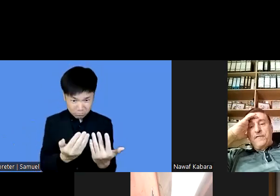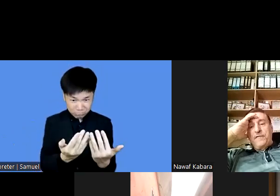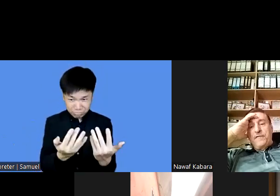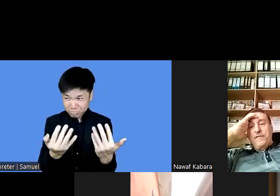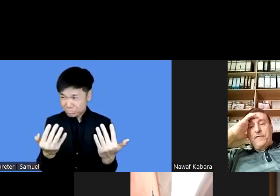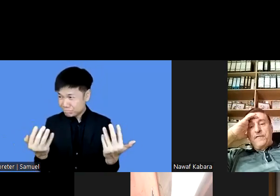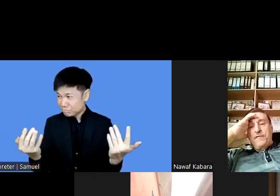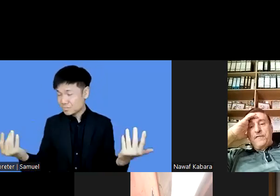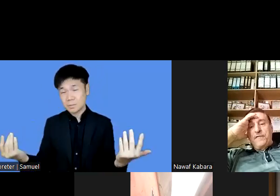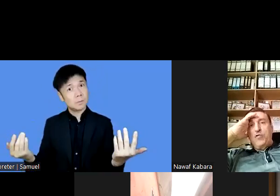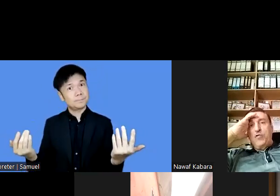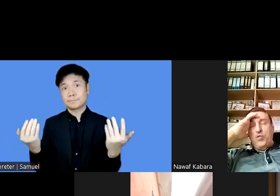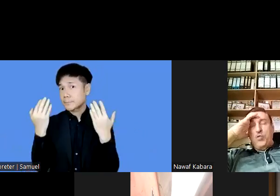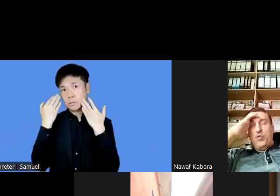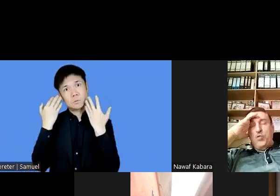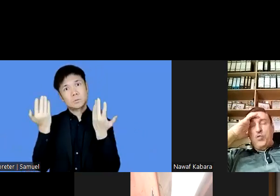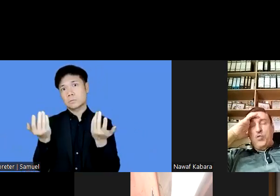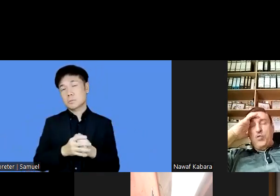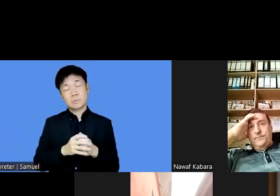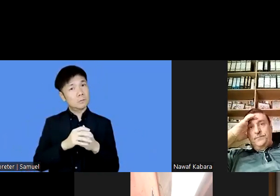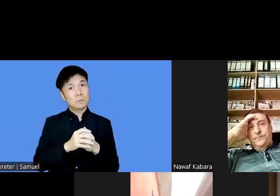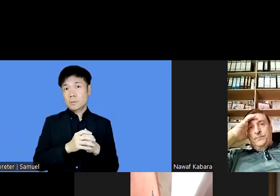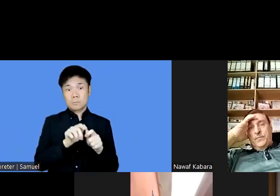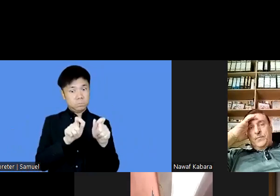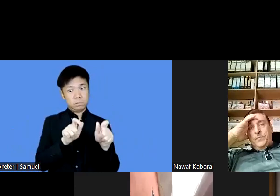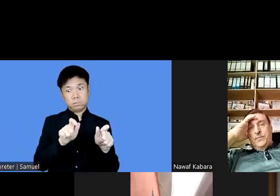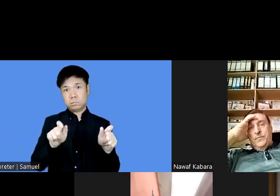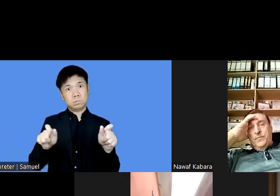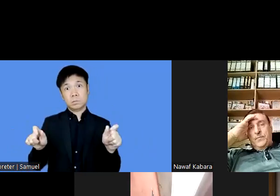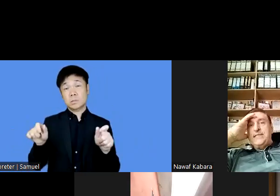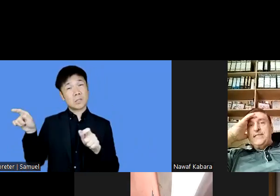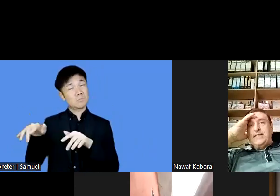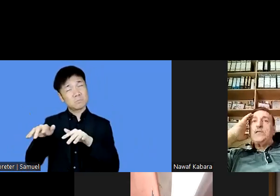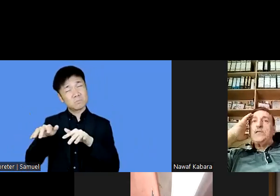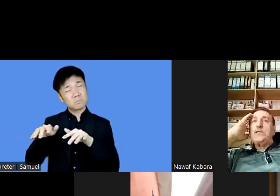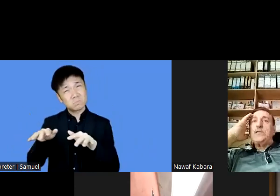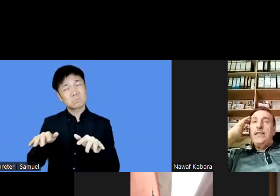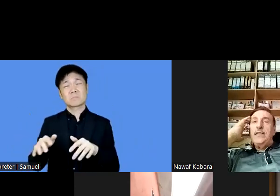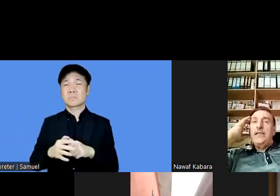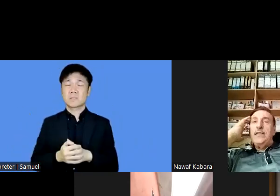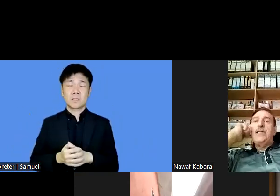a result of the earthquake. That's something we cannot contemplate. It happened suddenly.